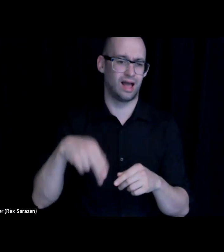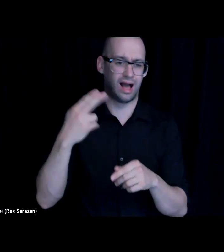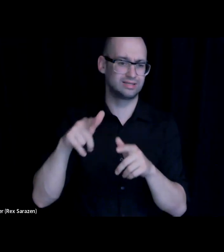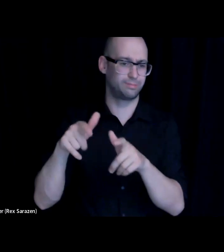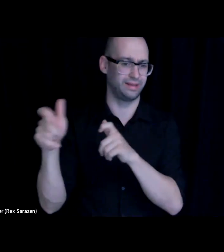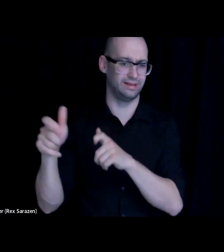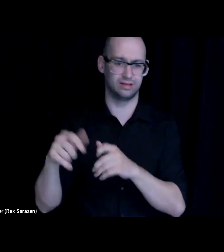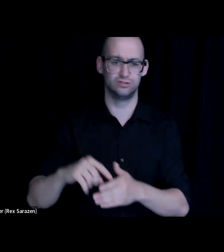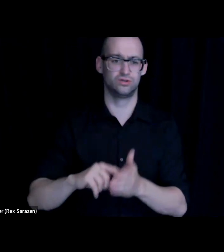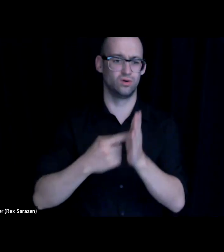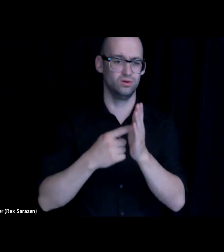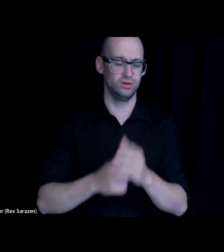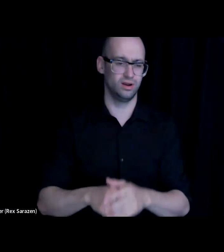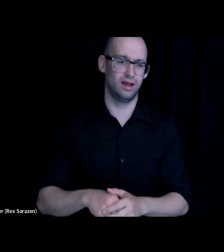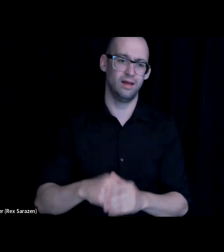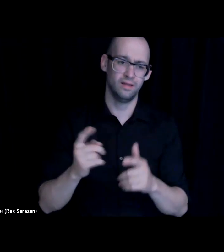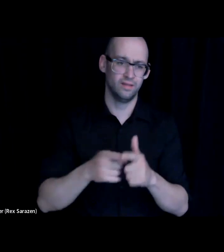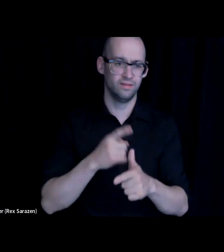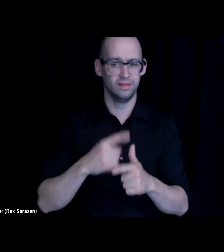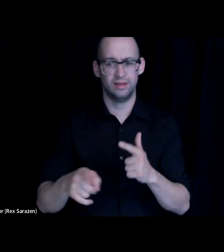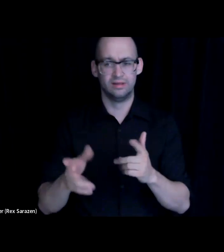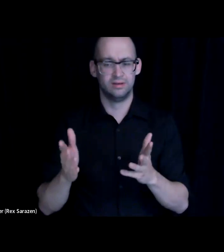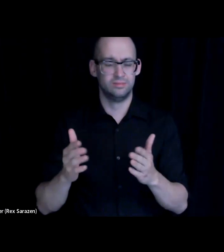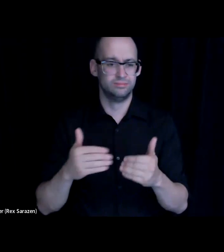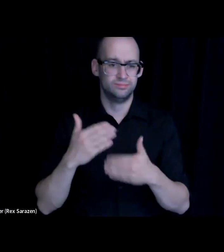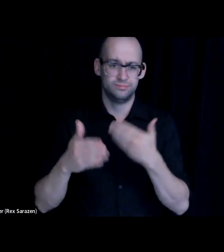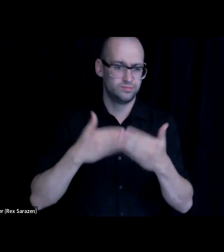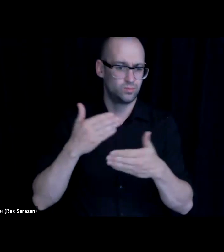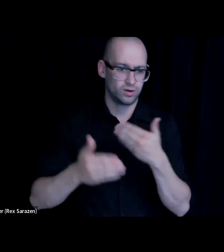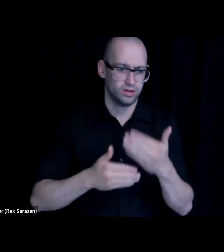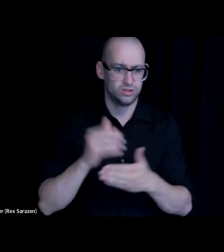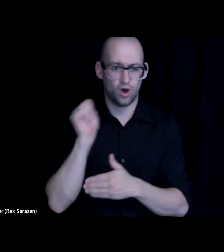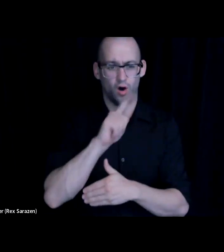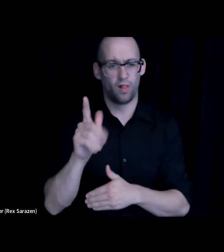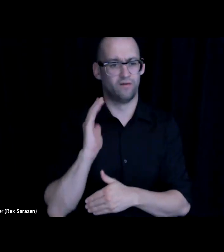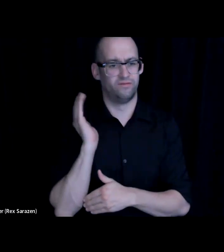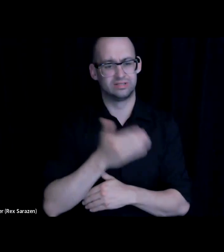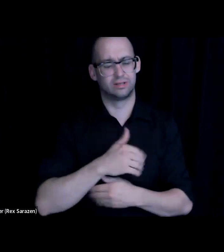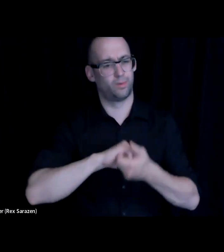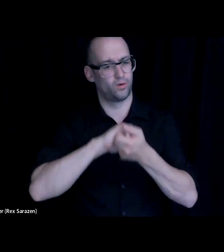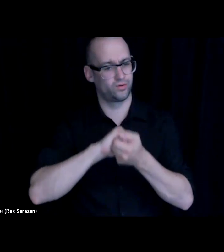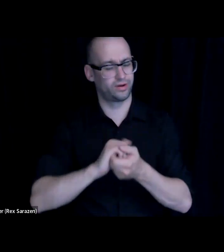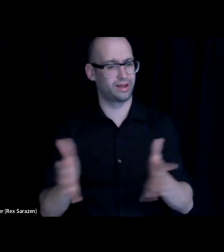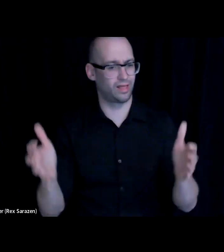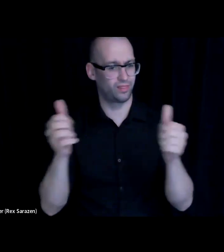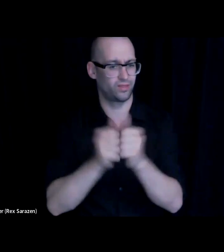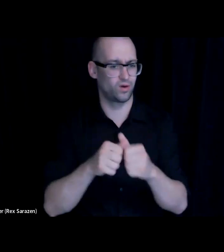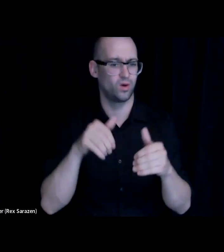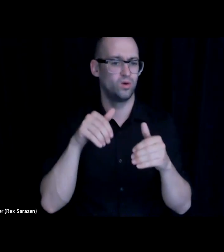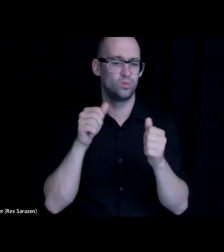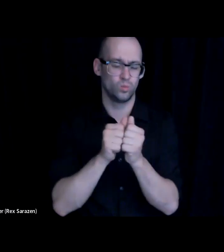off. And you know, all of us have always partnered together with our county offices in our school